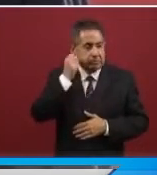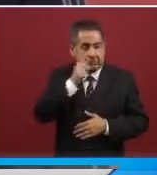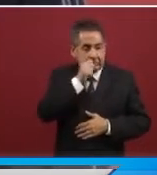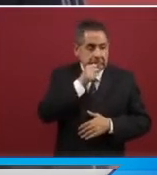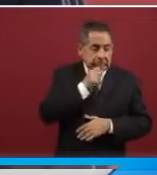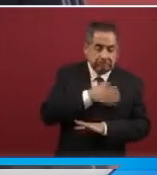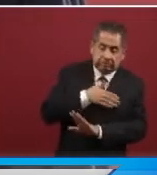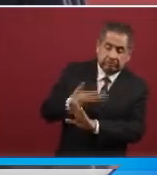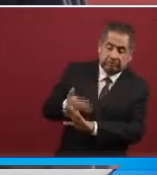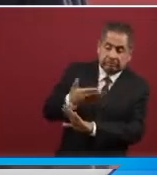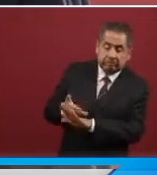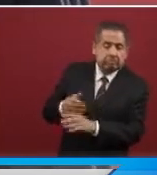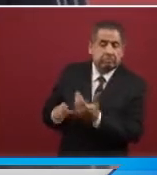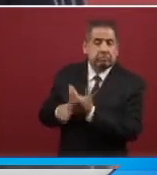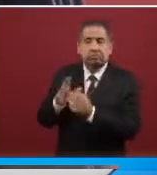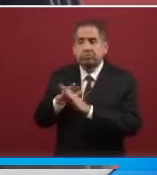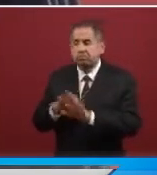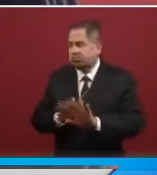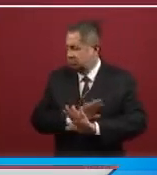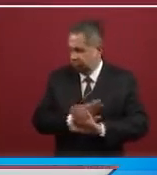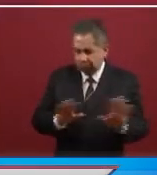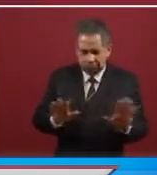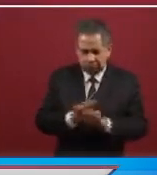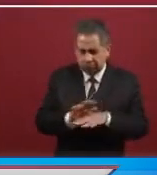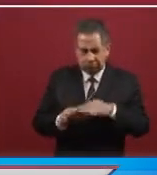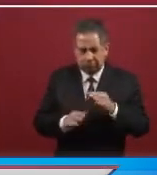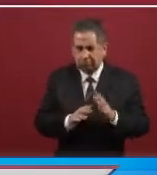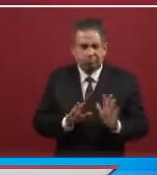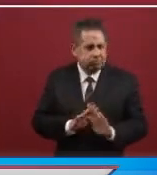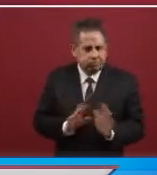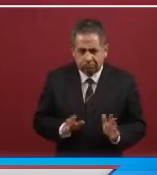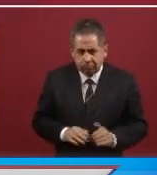this, thanks to the frontal fight against corruption and the austerity plan in the government